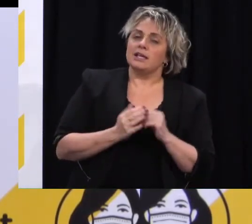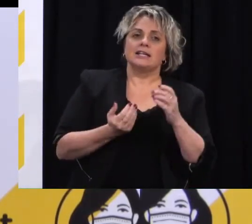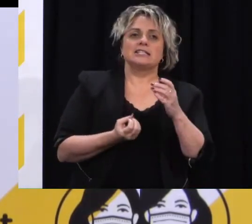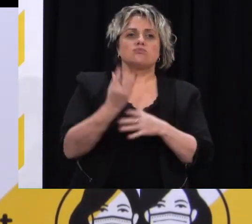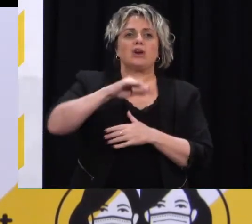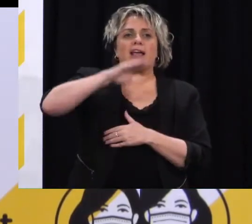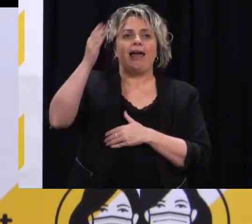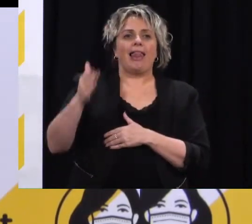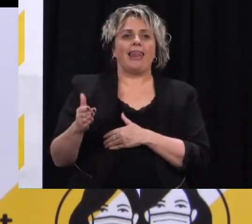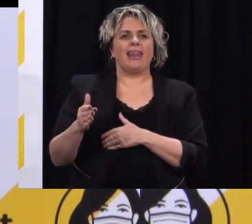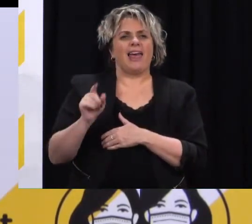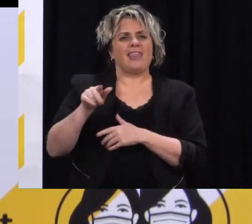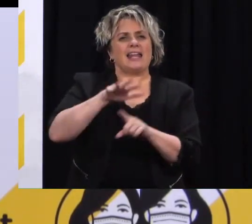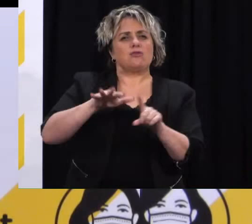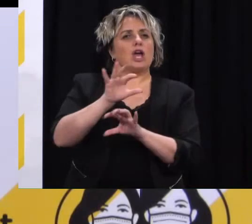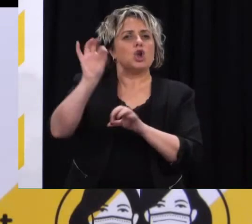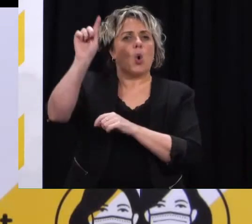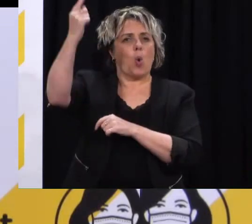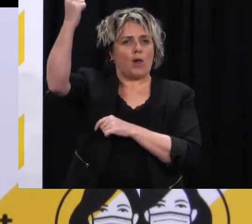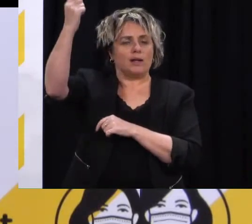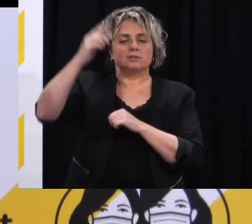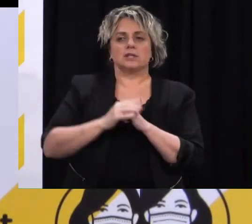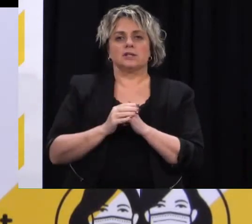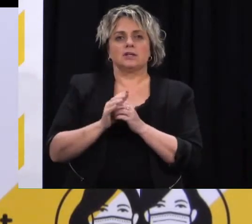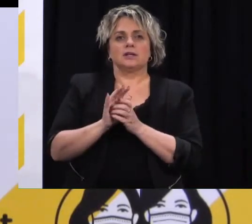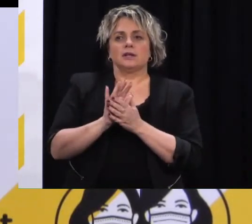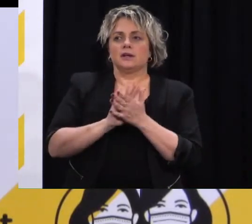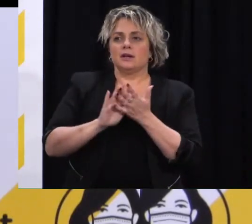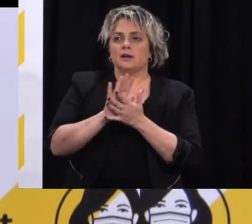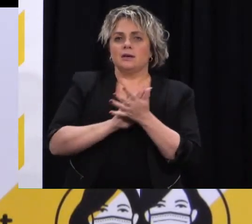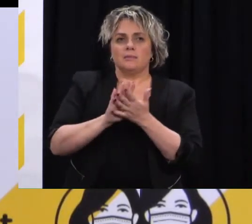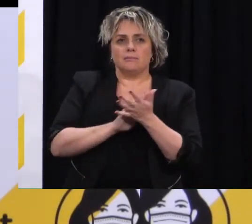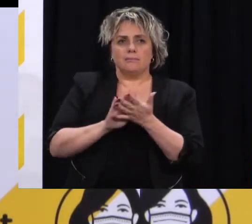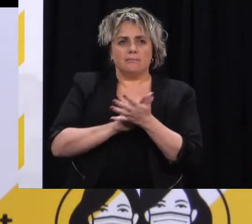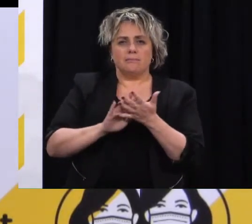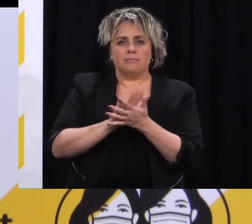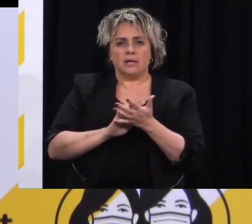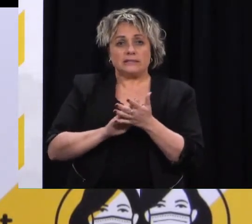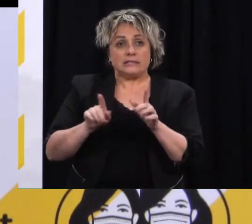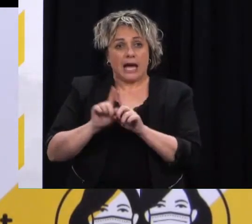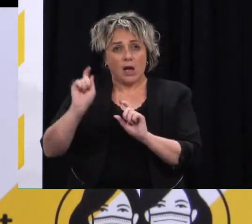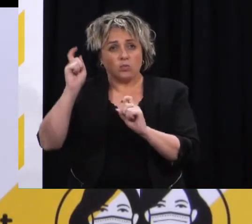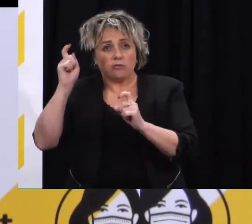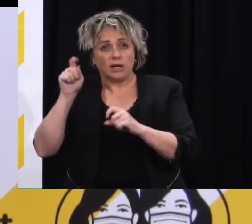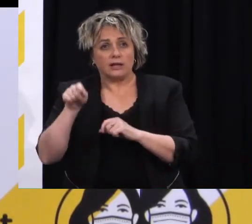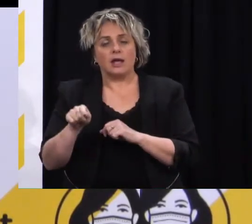you allow me to check on the